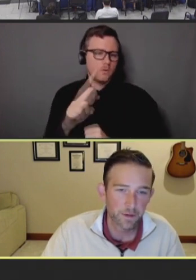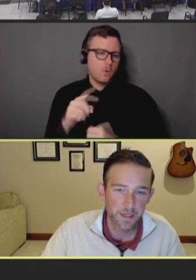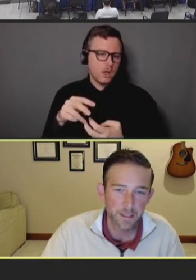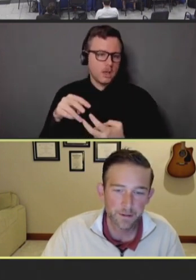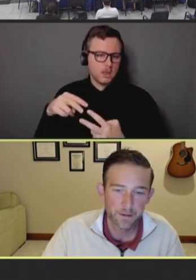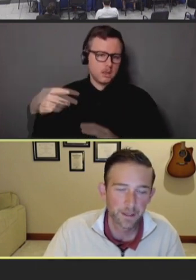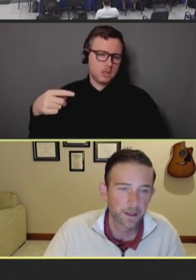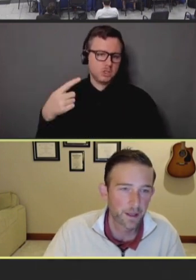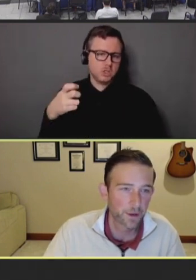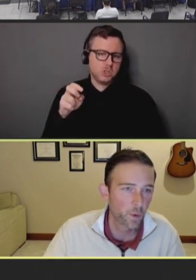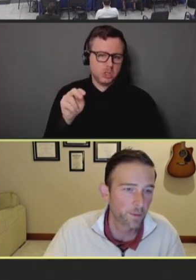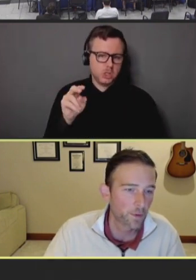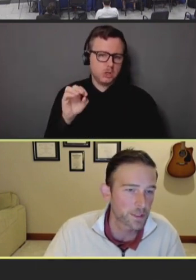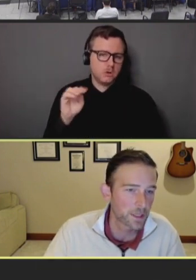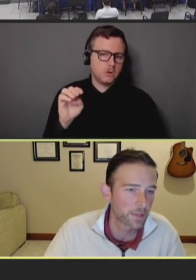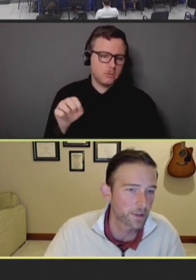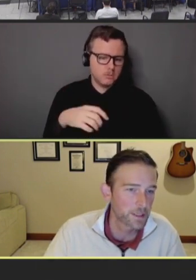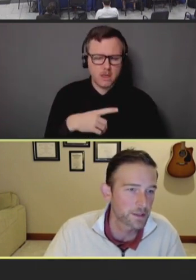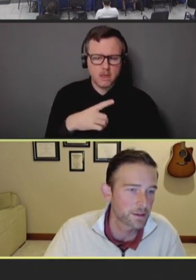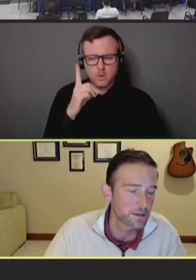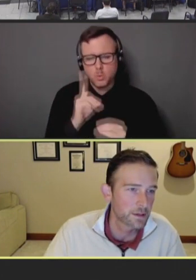I think. One more slide please.